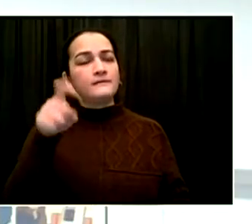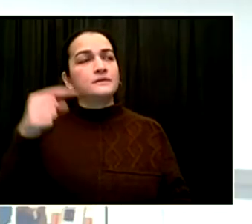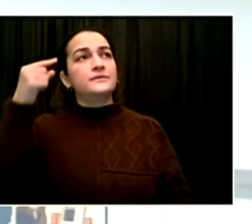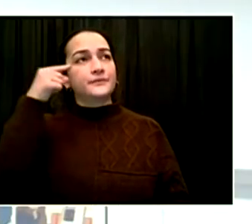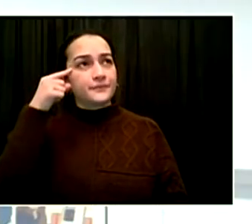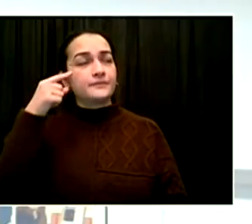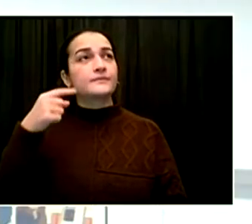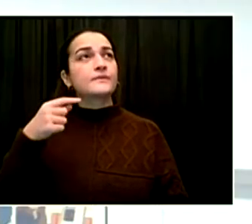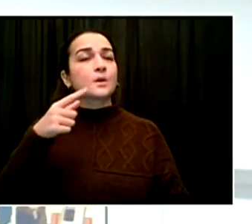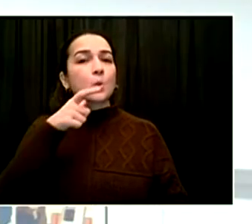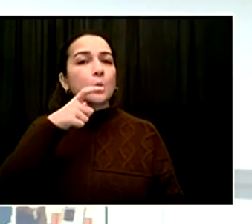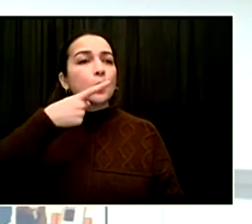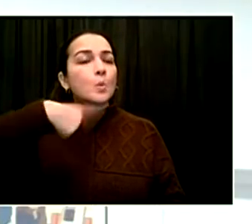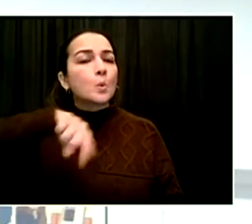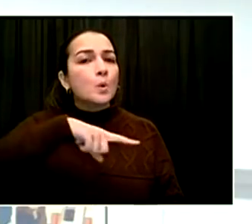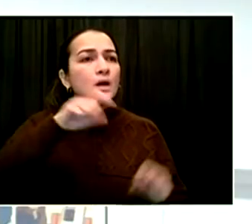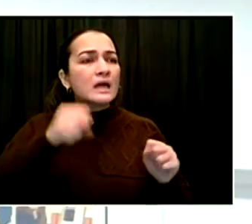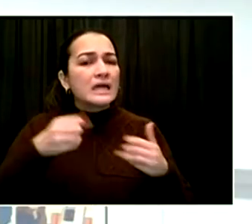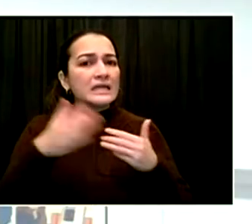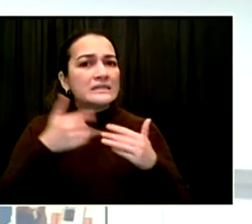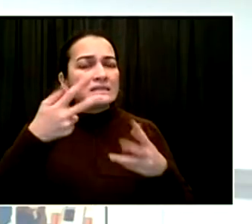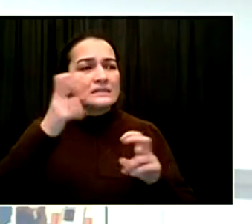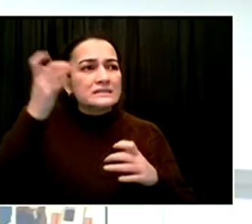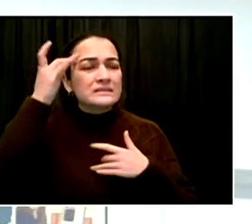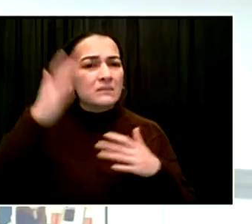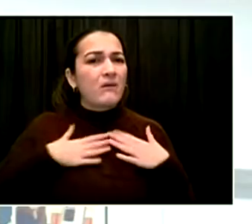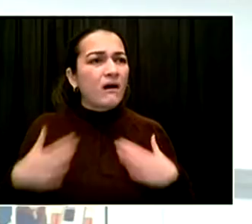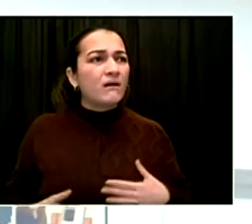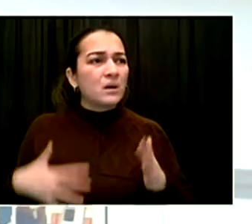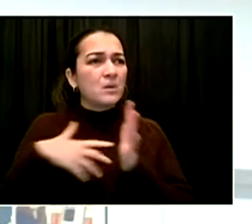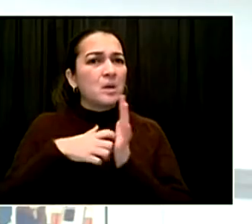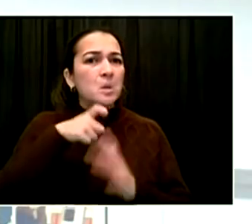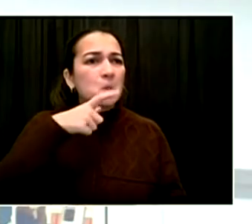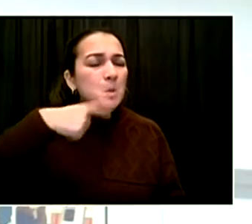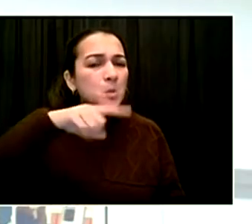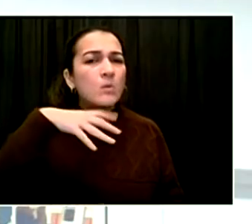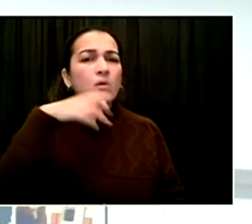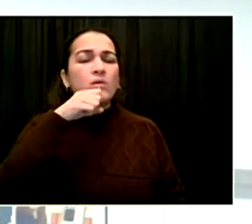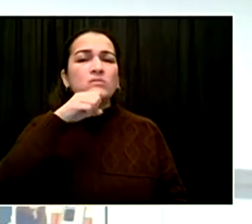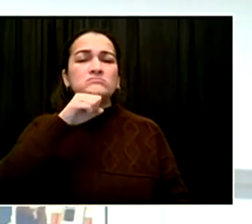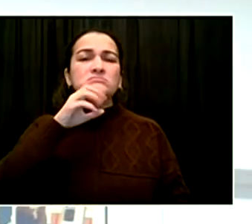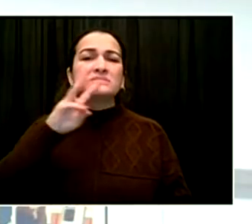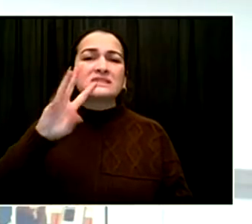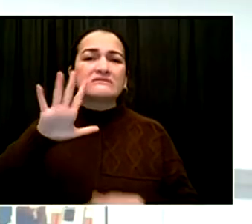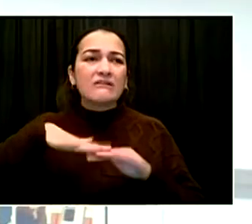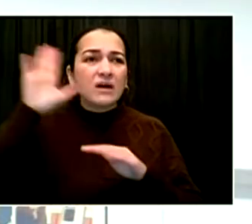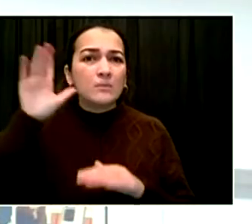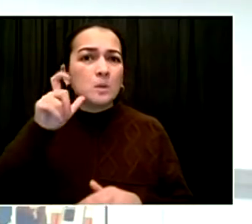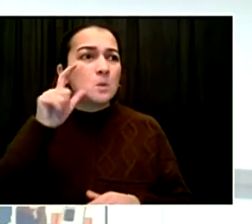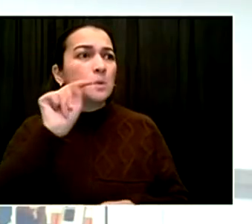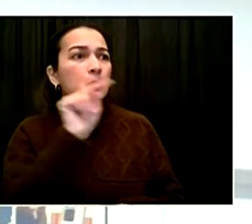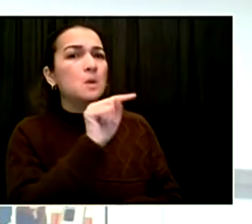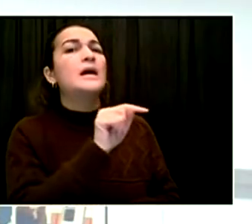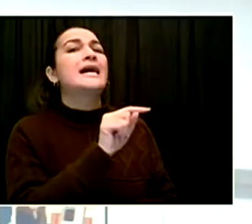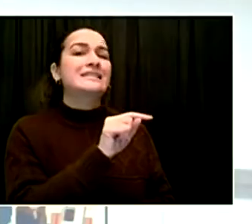YOU'RE THINKING ABOUT THESE NEXT FEW WEEKS.